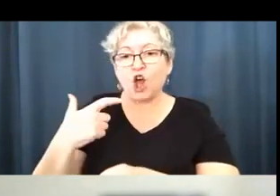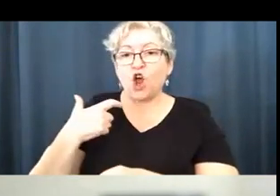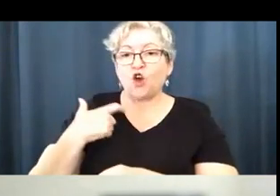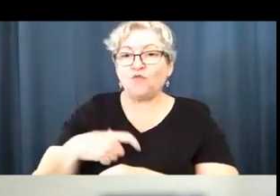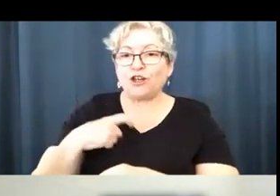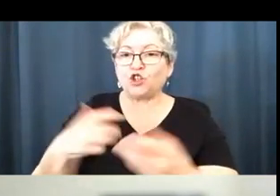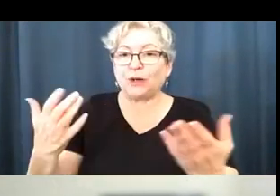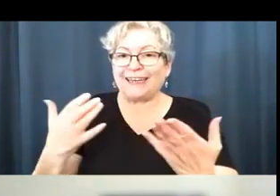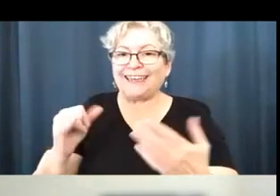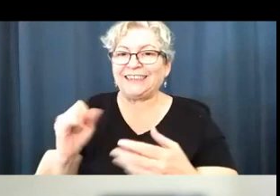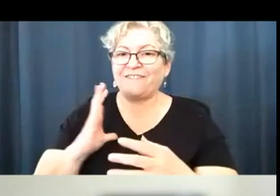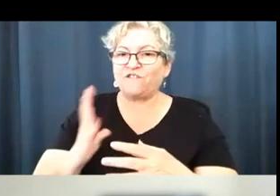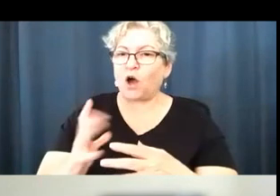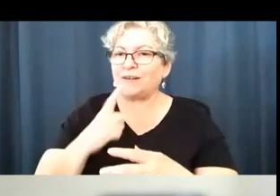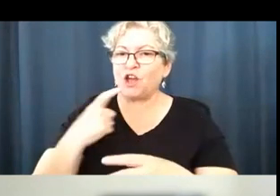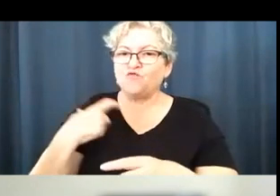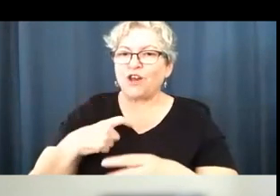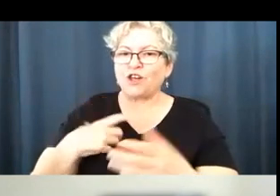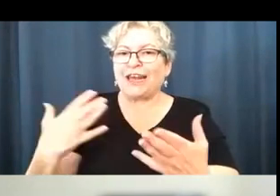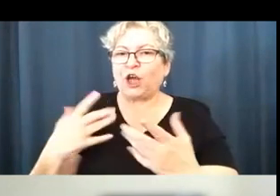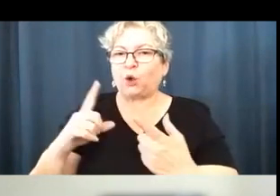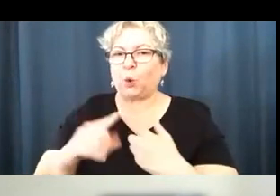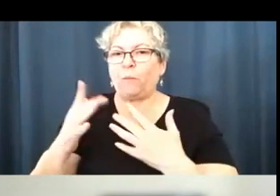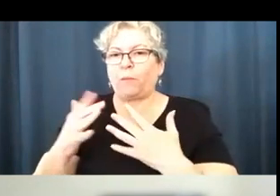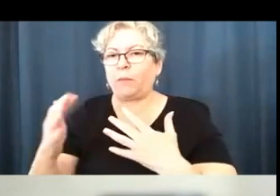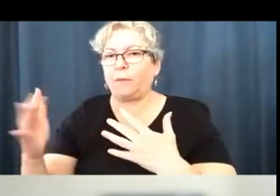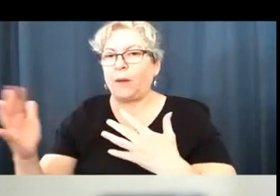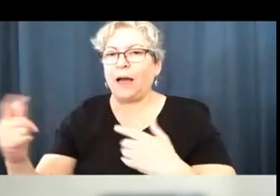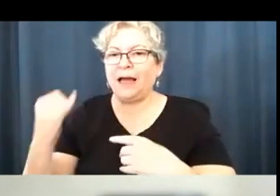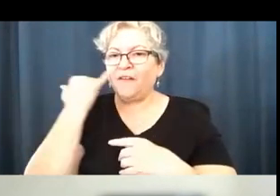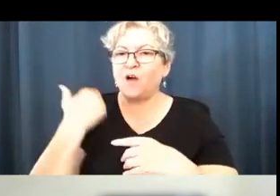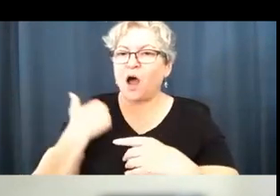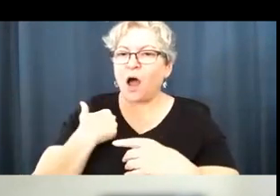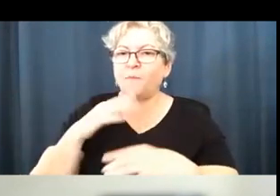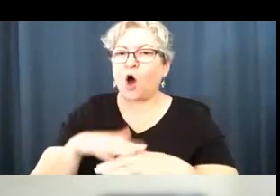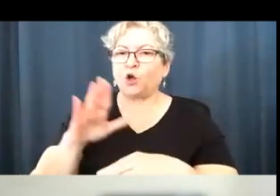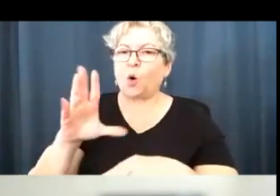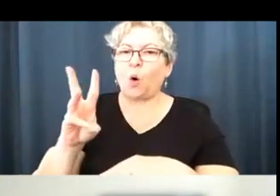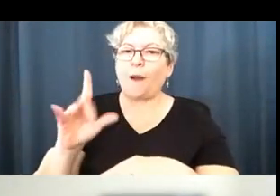you don't need to say register here to blah blah blah. I mean, if I'm on your webinar page,